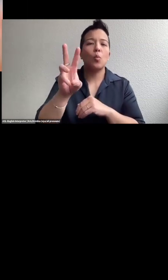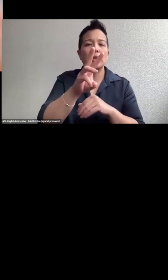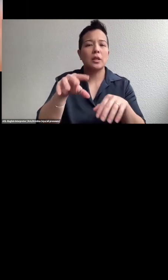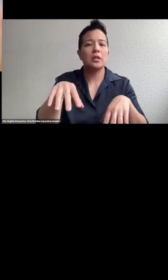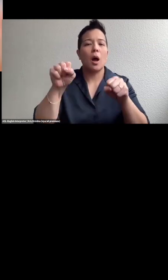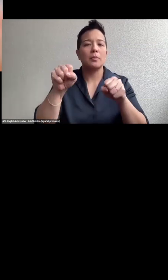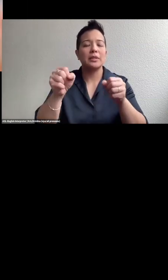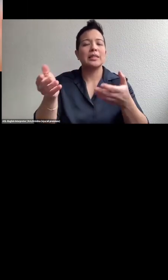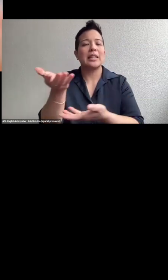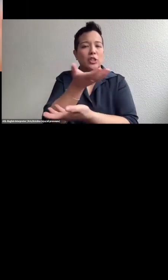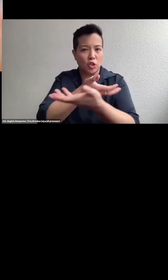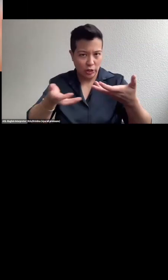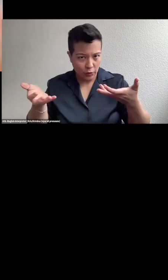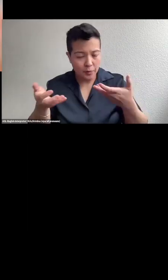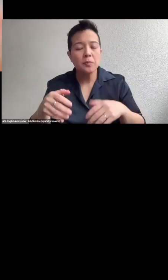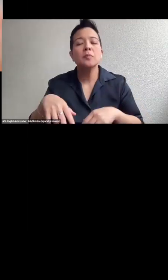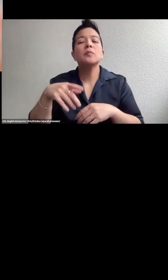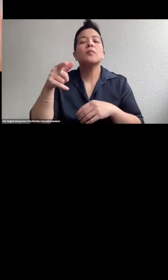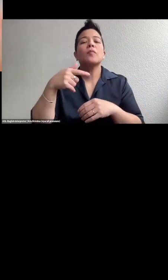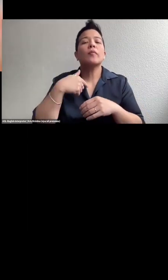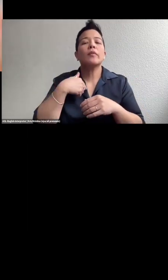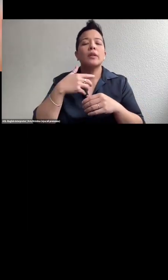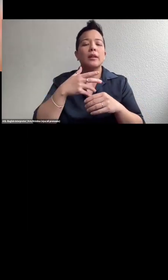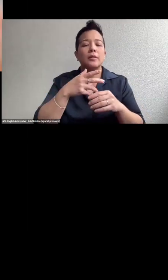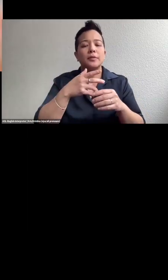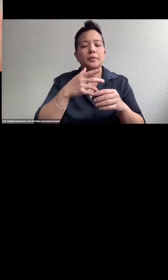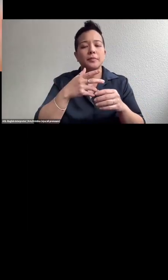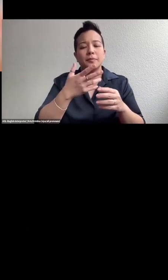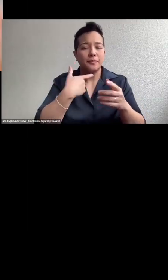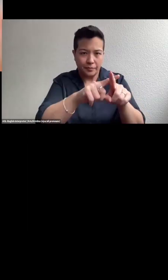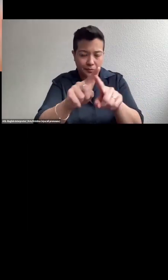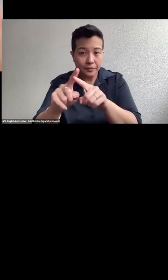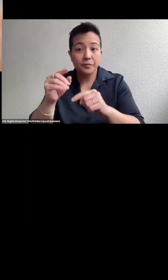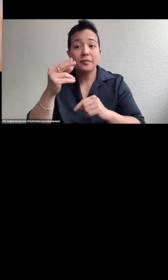there's all sorts of, and he was in another state